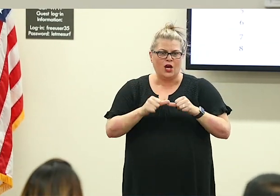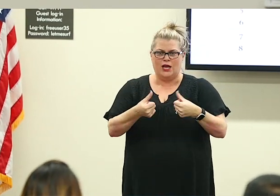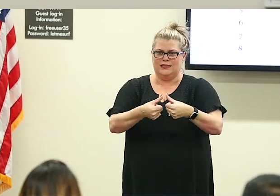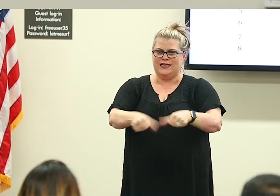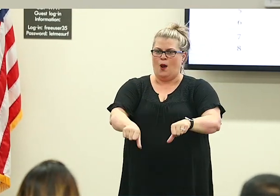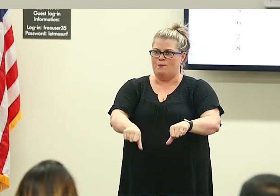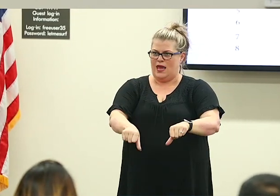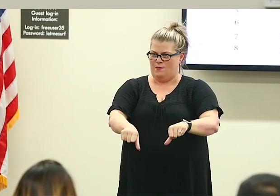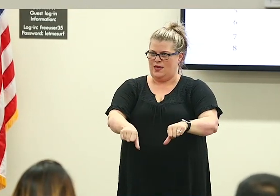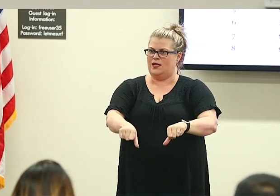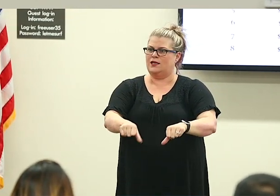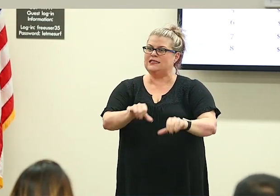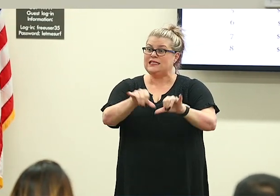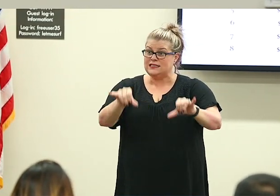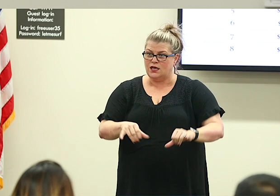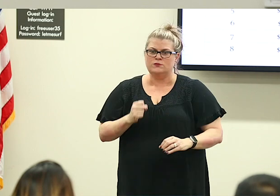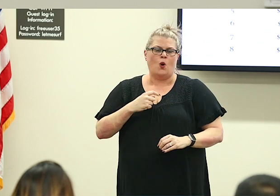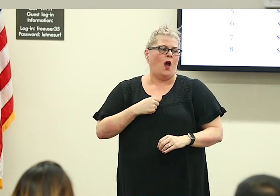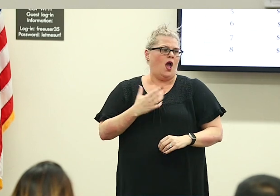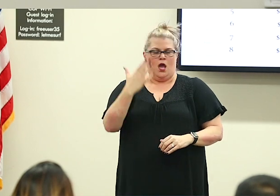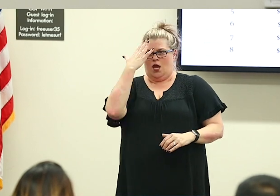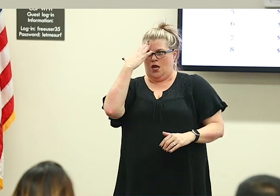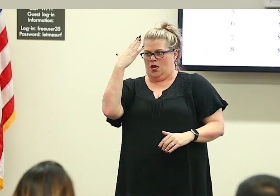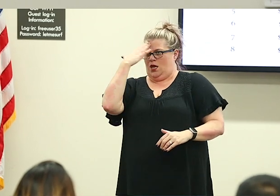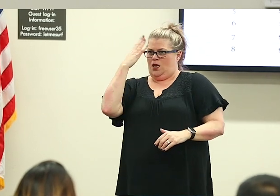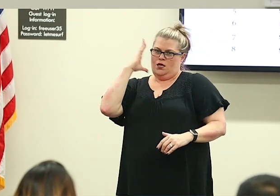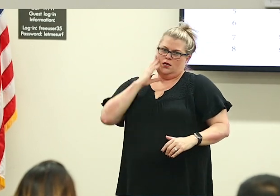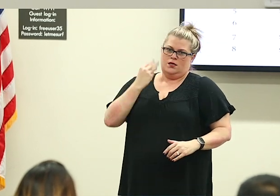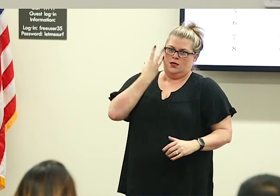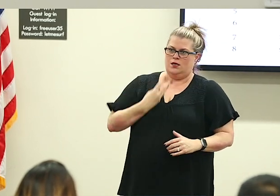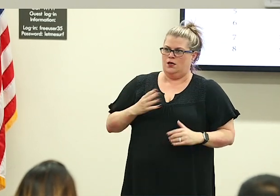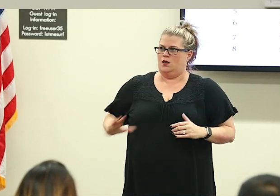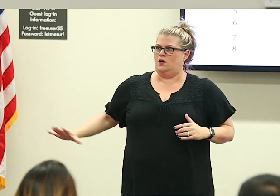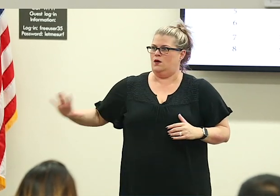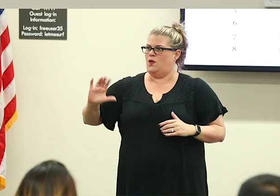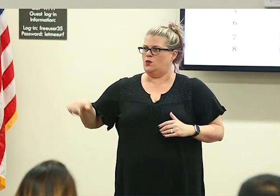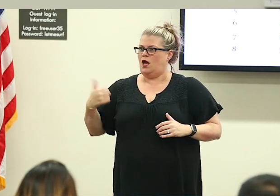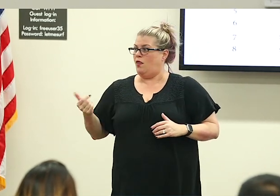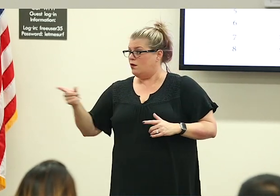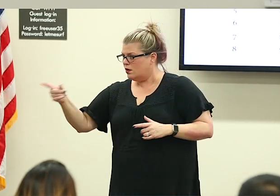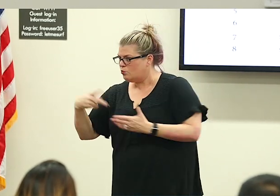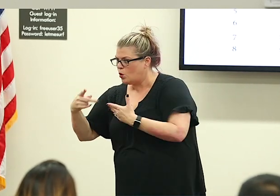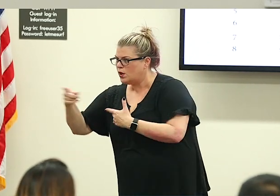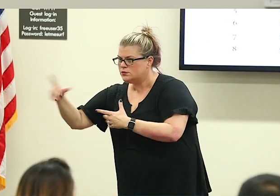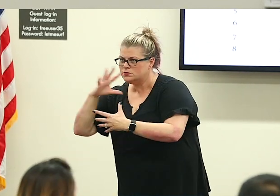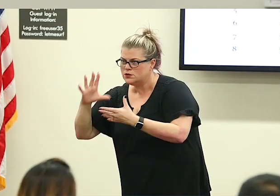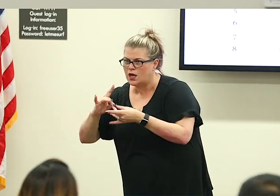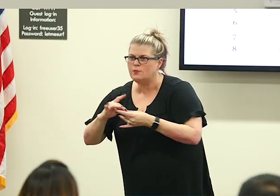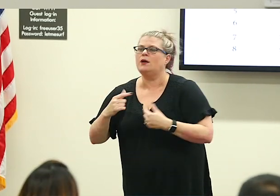So I'm well-versed in how to utilize those for your purchase. I wanted to share, quickly, our program,